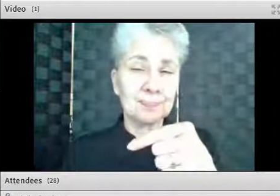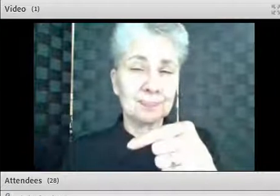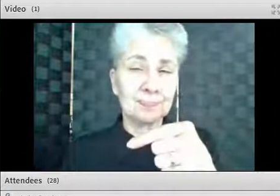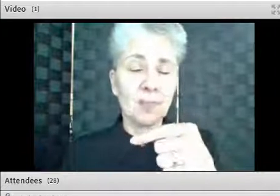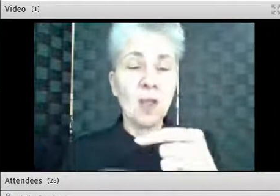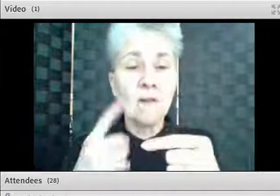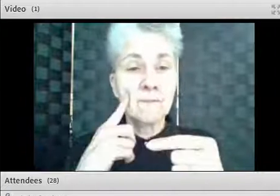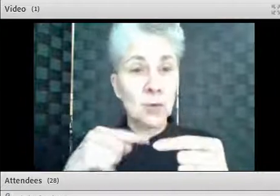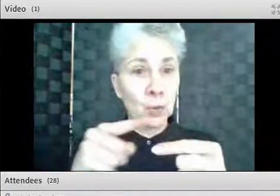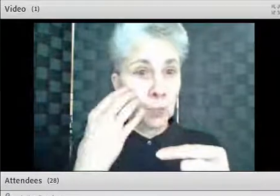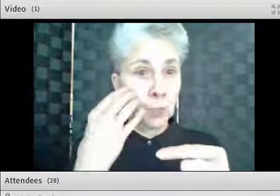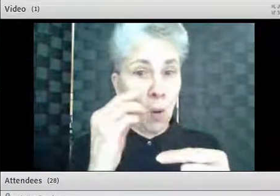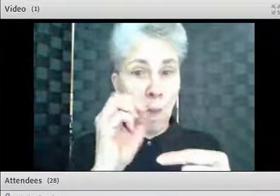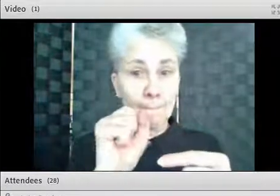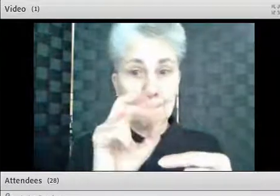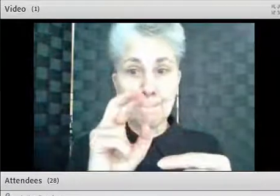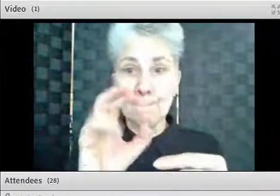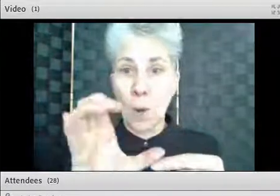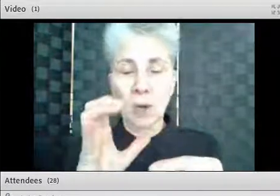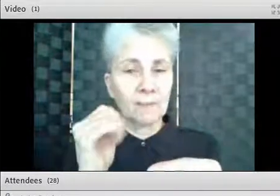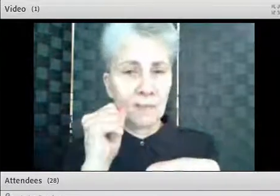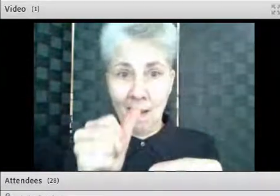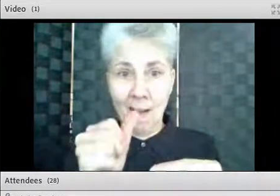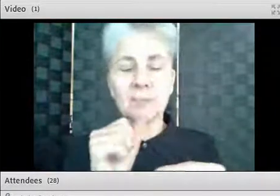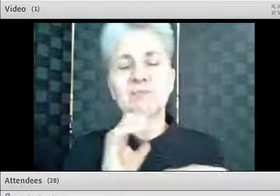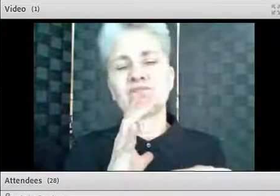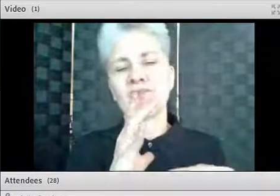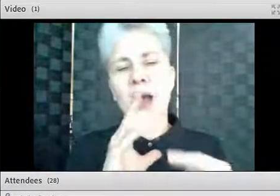if you don't, that's totally fine -- but within MARC coding,